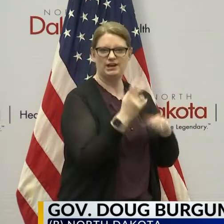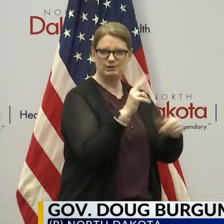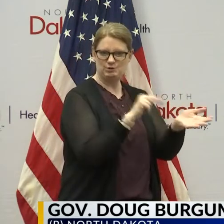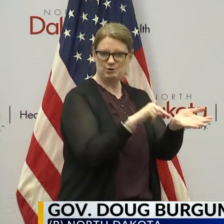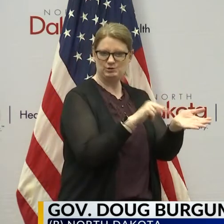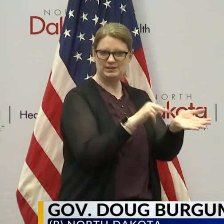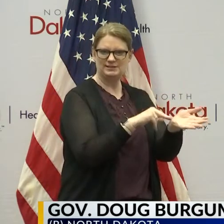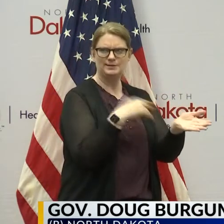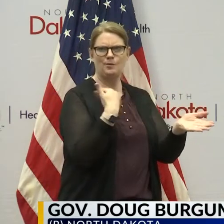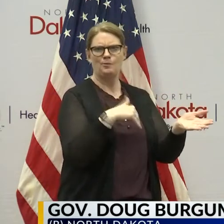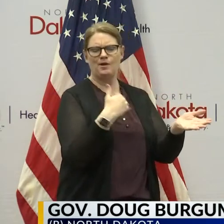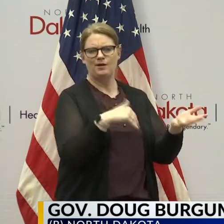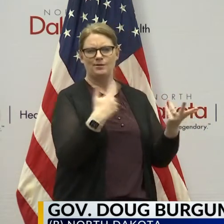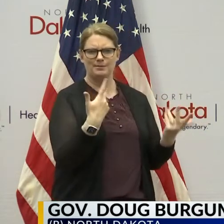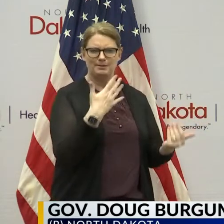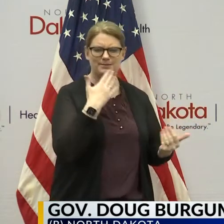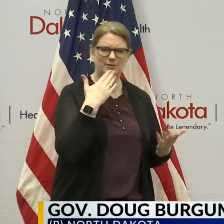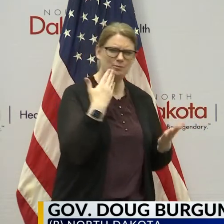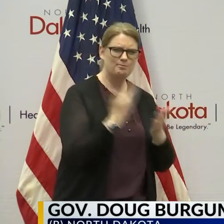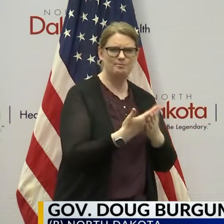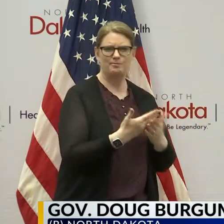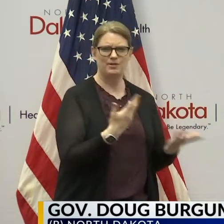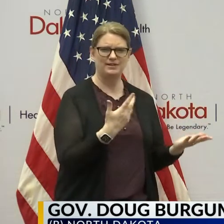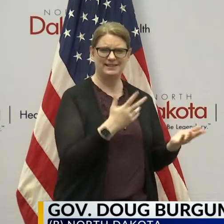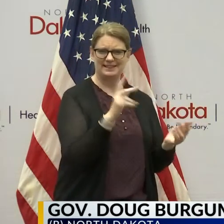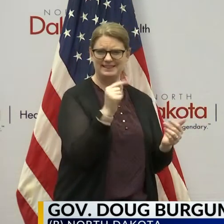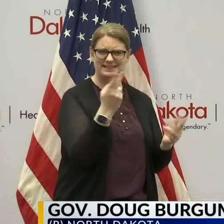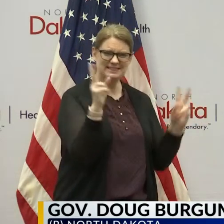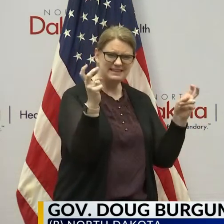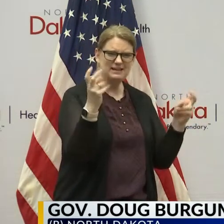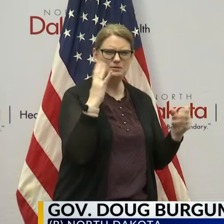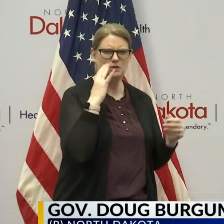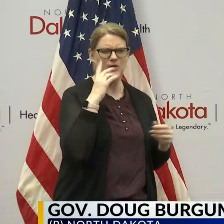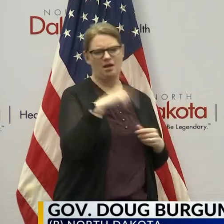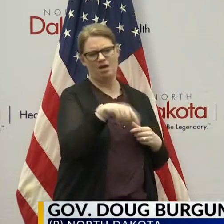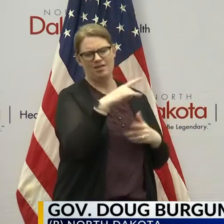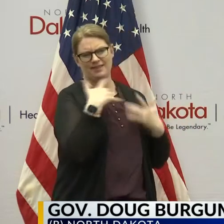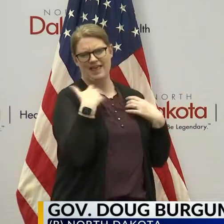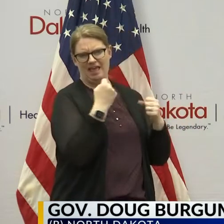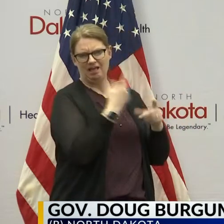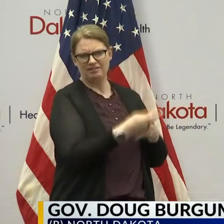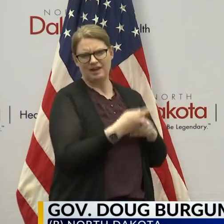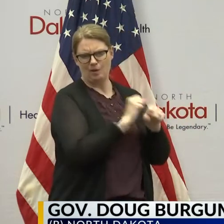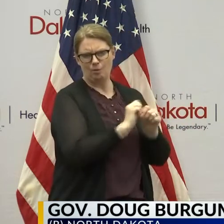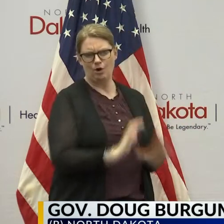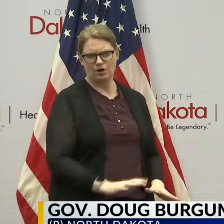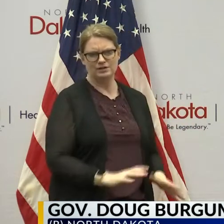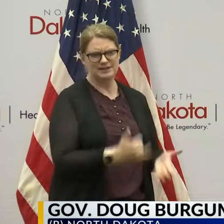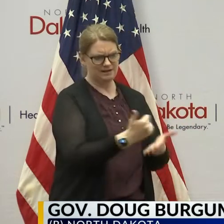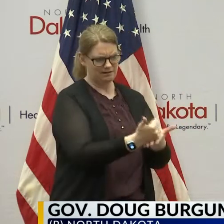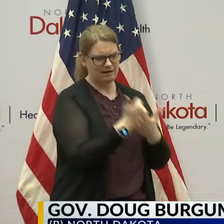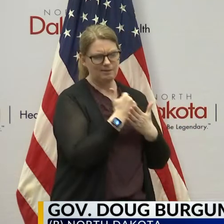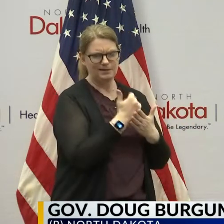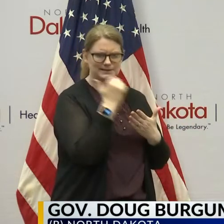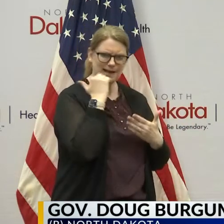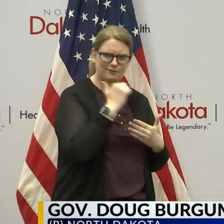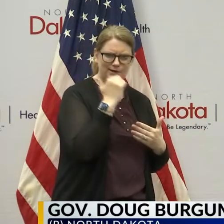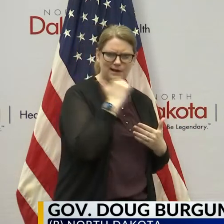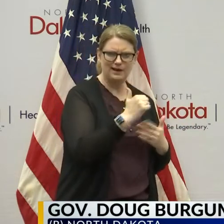ANNIVERSARY OF PUBLIC HEALTH WEEK AND IT IS THE 70TH ANNIVERSARY OF WORLD HEALTH DAY STARTING IN 1950. WORLD HEALTH DAYS THEME THIS YEAR IS SUPPORTING NURSES AND I CAN'T THINK OF A BETTER THEME